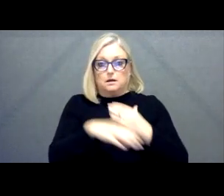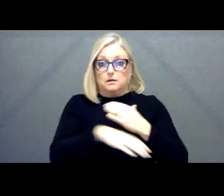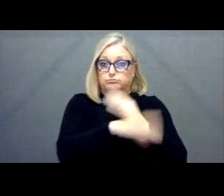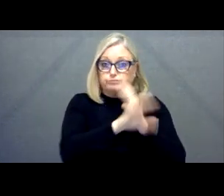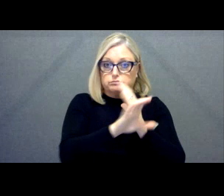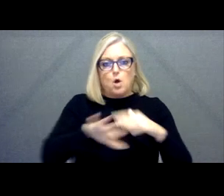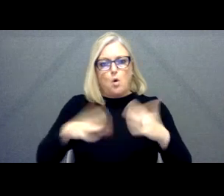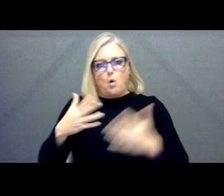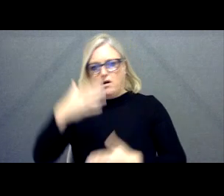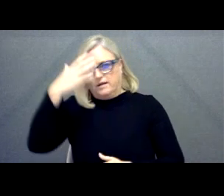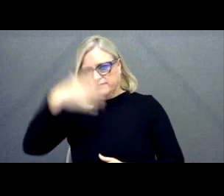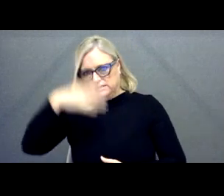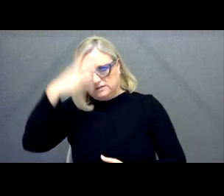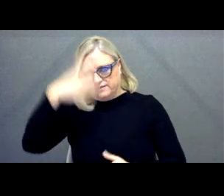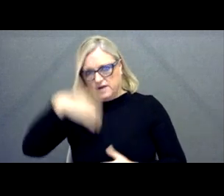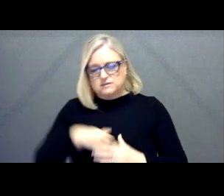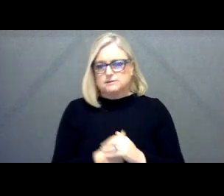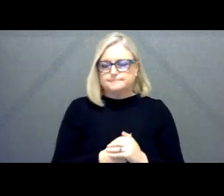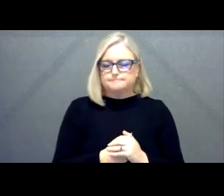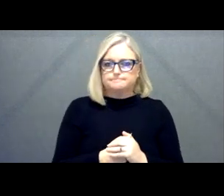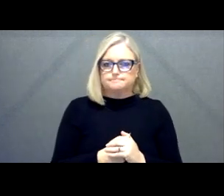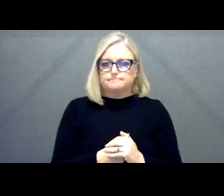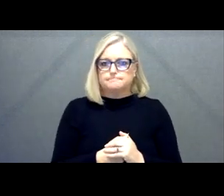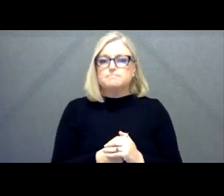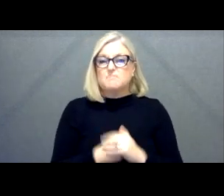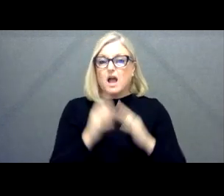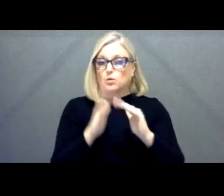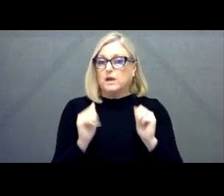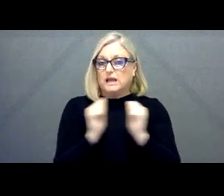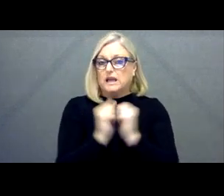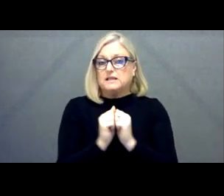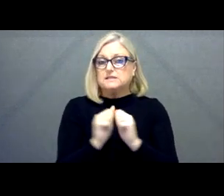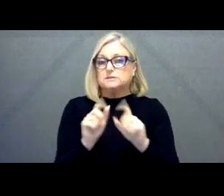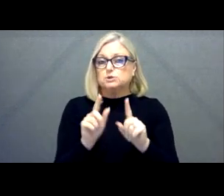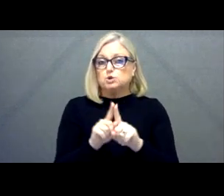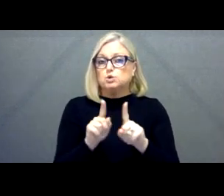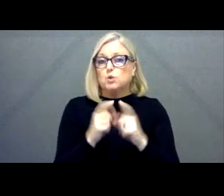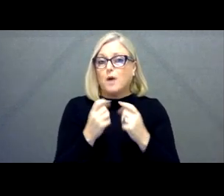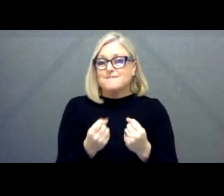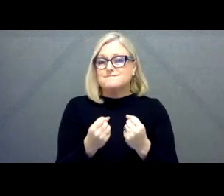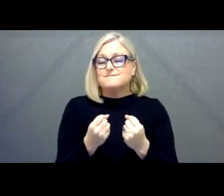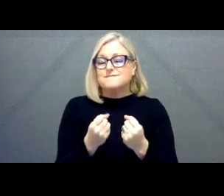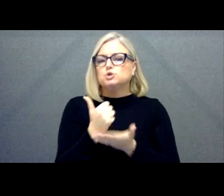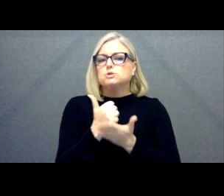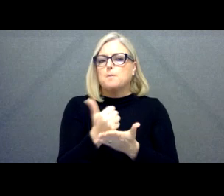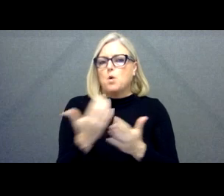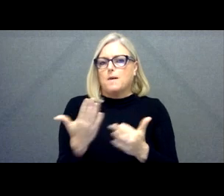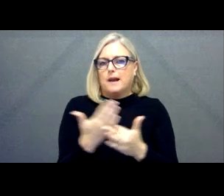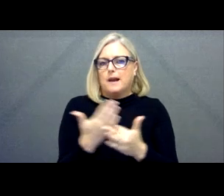sessions available um on the weekends as well to support that access to those programs if the